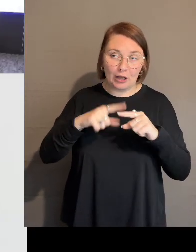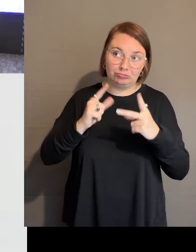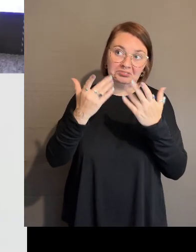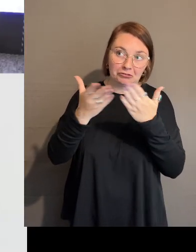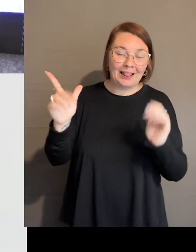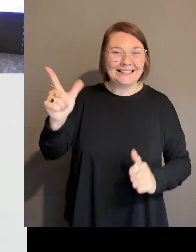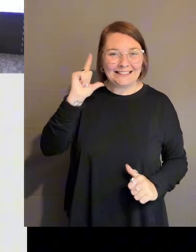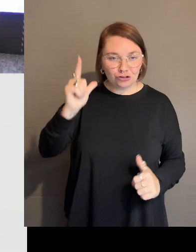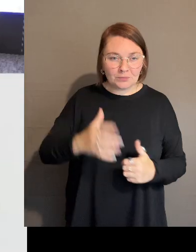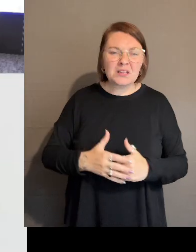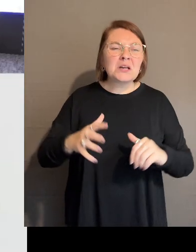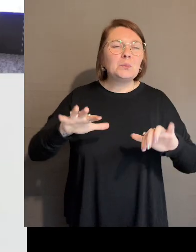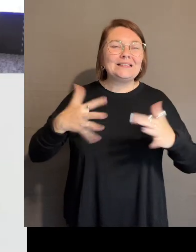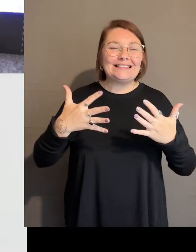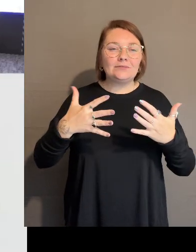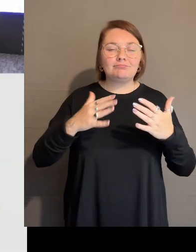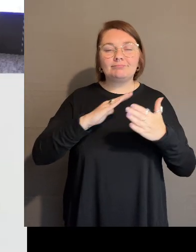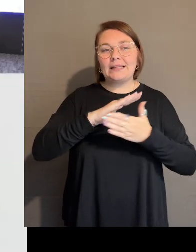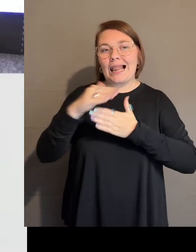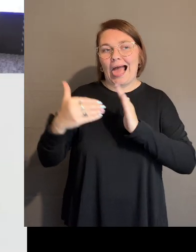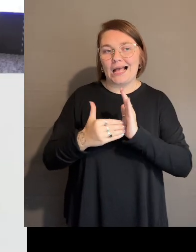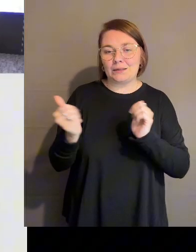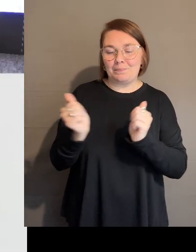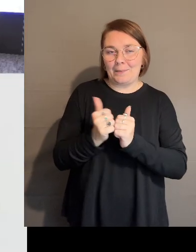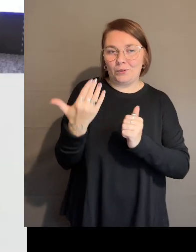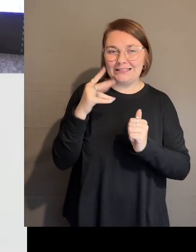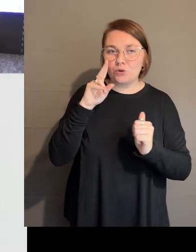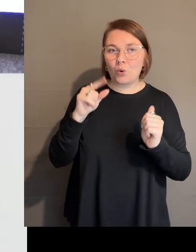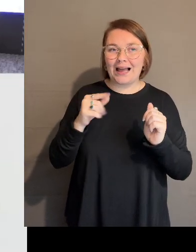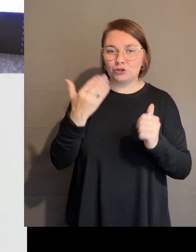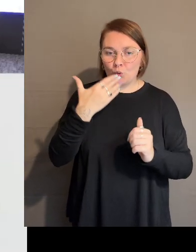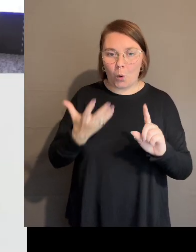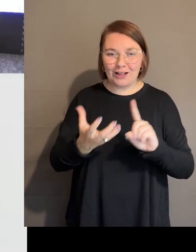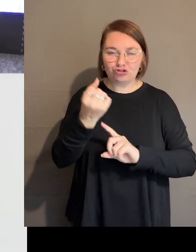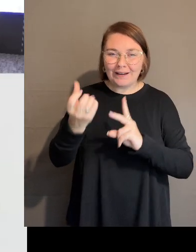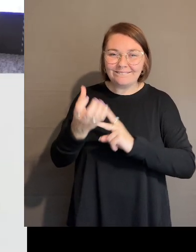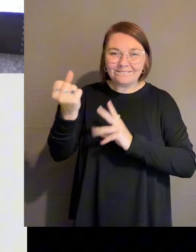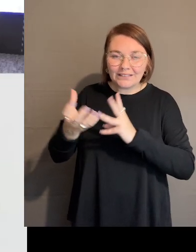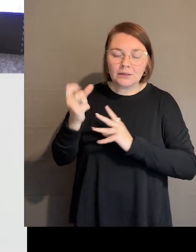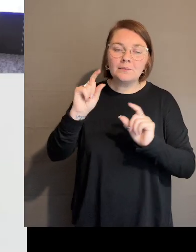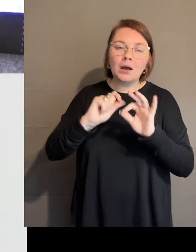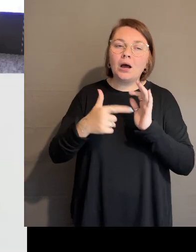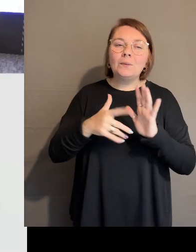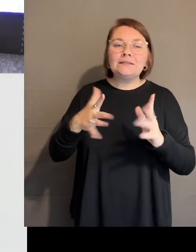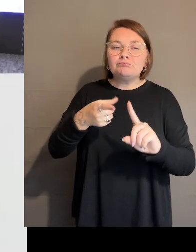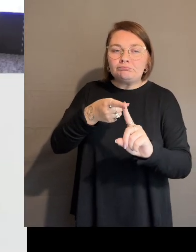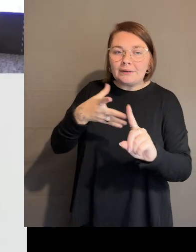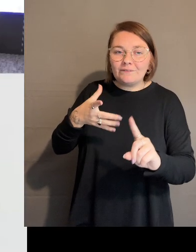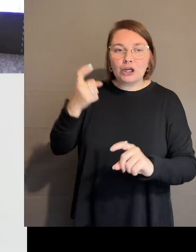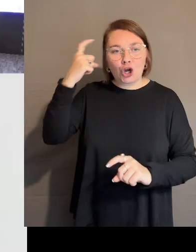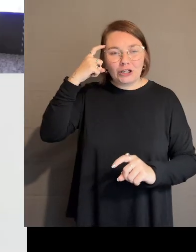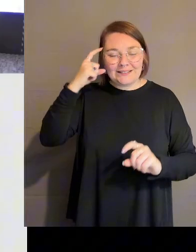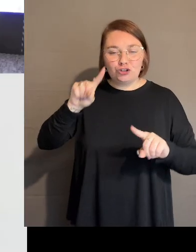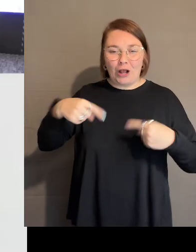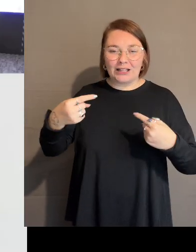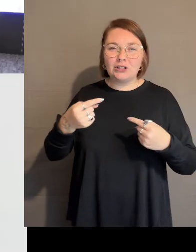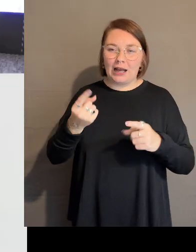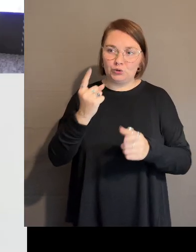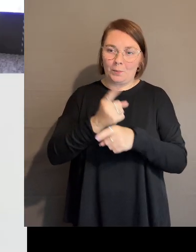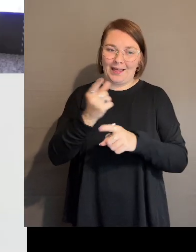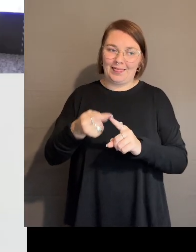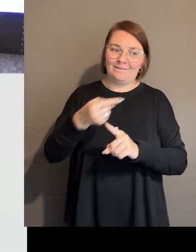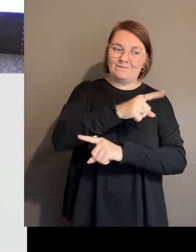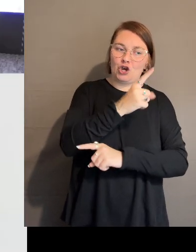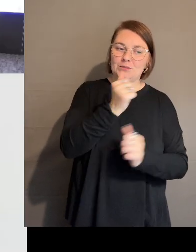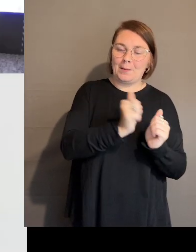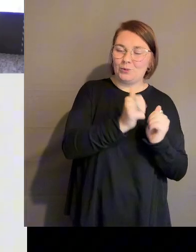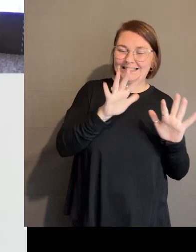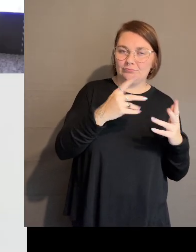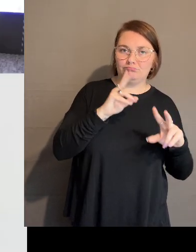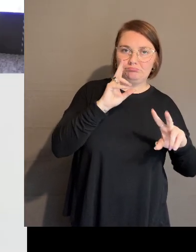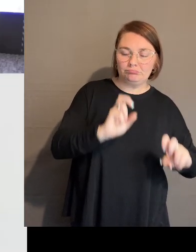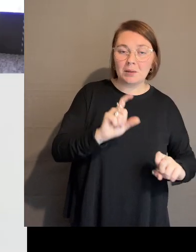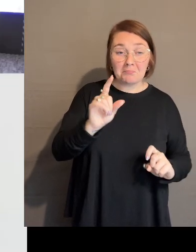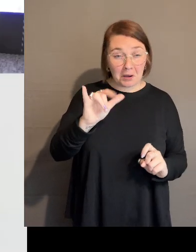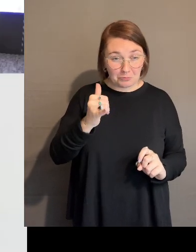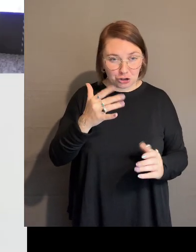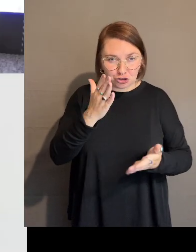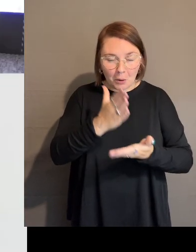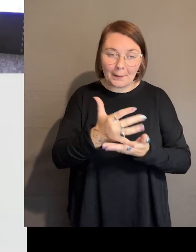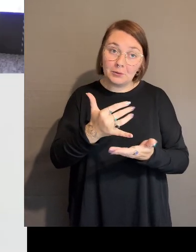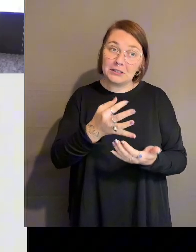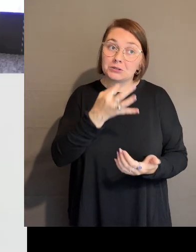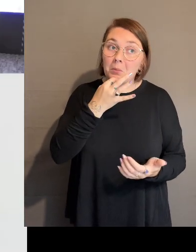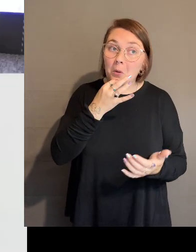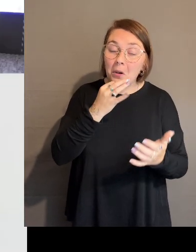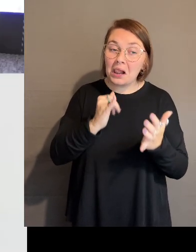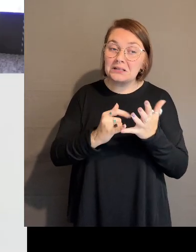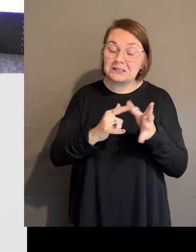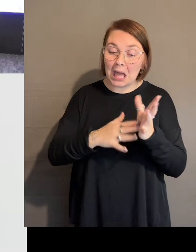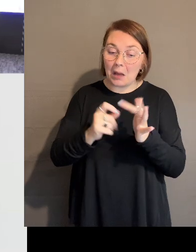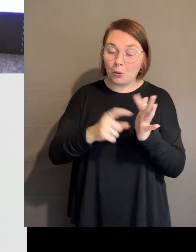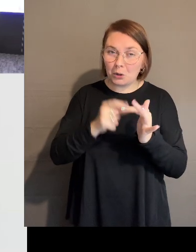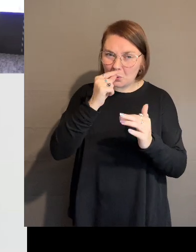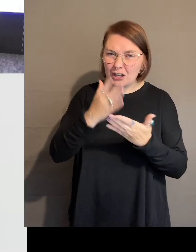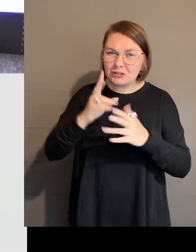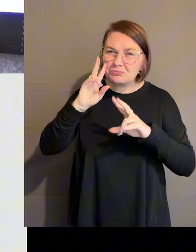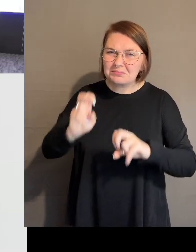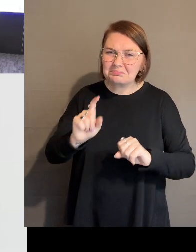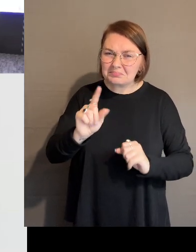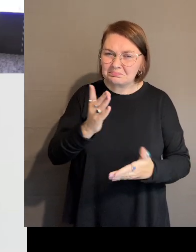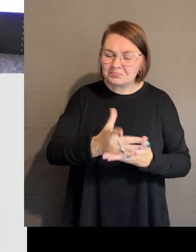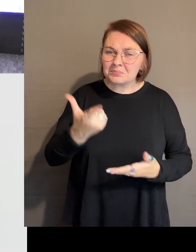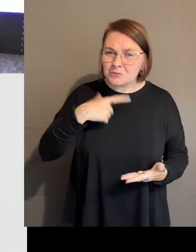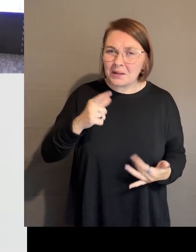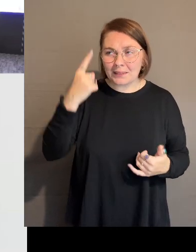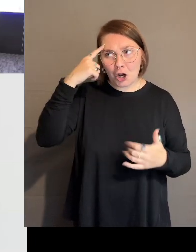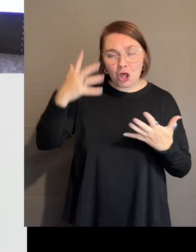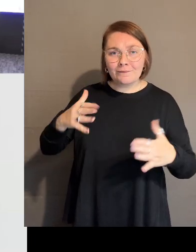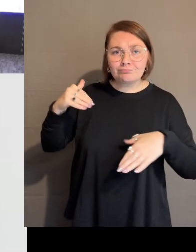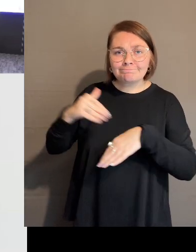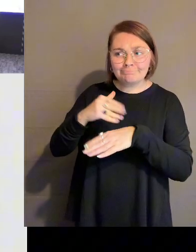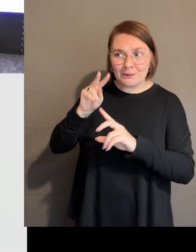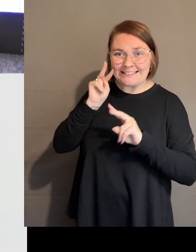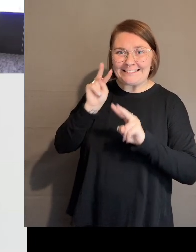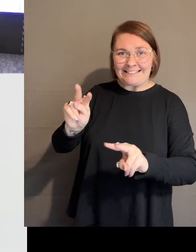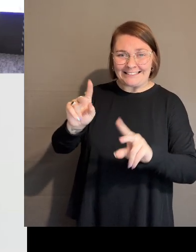And then we didn't really, in this last paper now, looking at school achievement, we didn't get into those specific cognitive challenges that I talked about in the first paper, but I'm pretty sure, and maybe we can… it would be a small sample, but maybe we could look at that, because I think a lot of the issues we're seeing